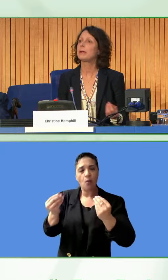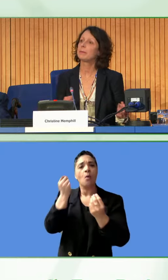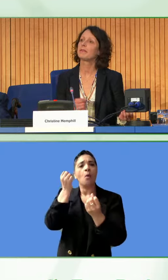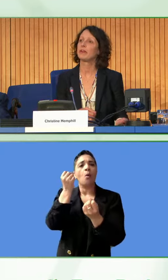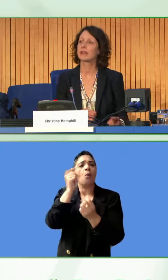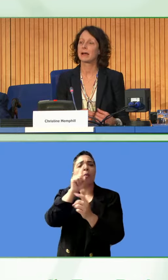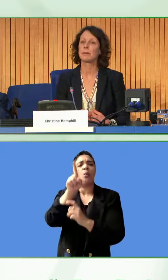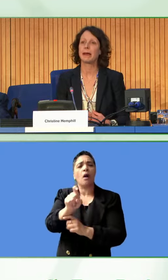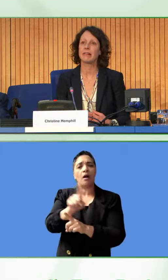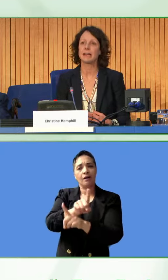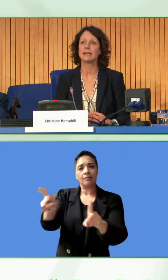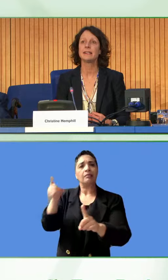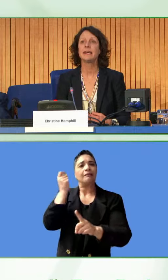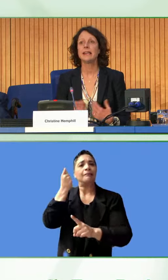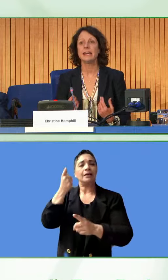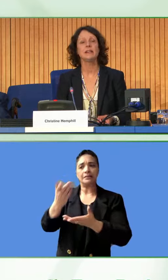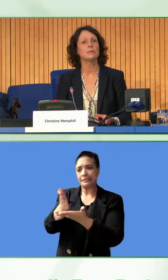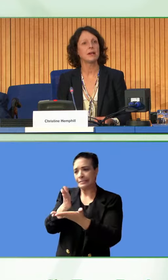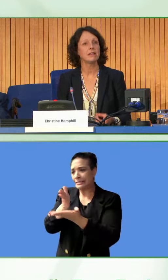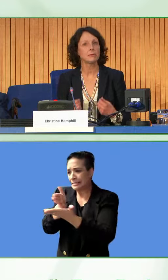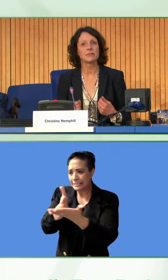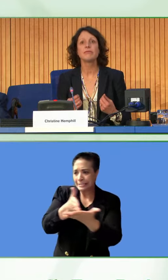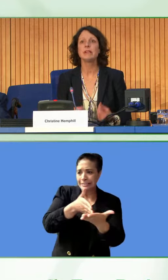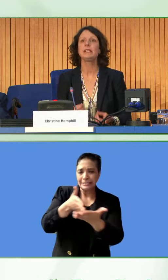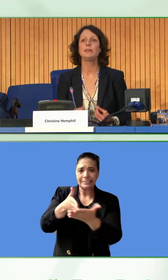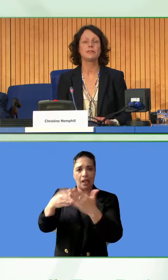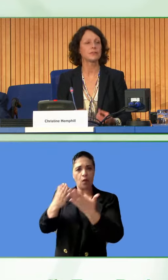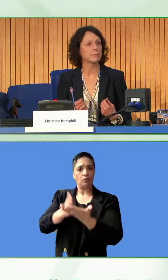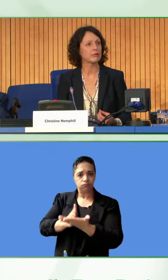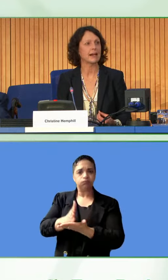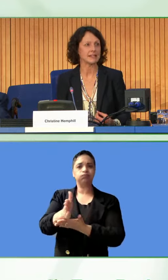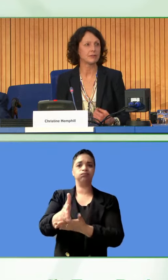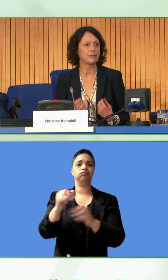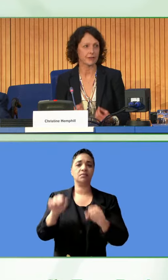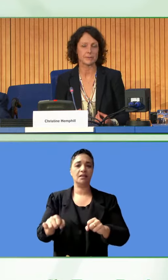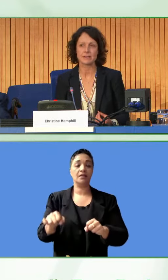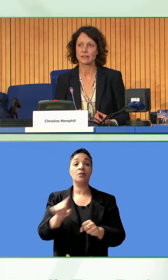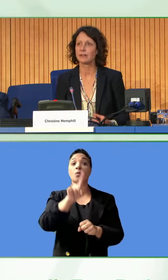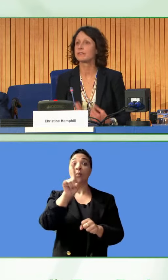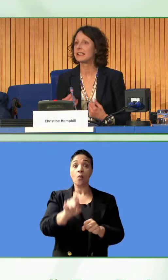people have overcome the barrier in a way that was really useful and practical for themselves,